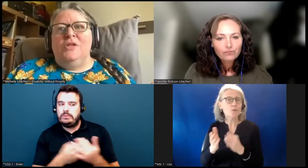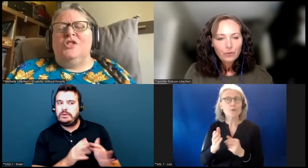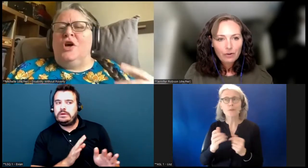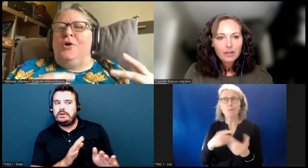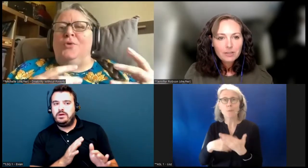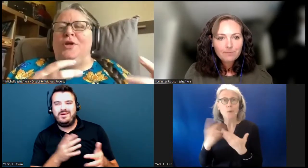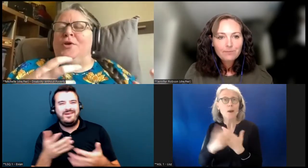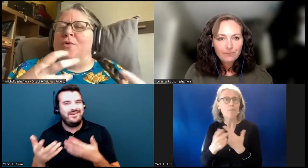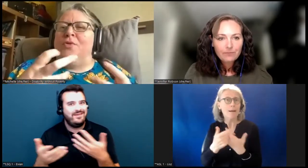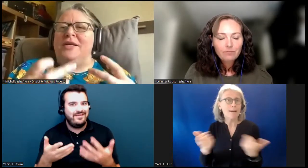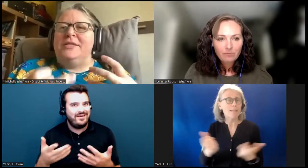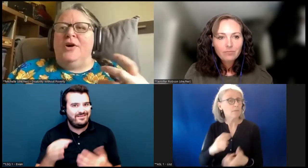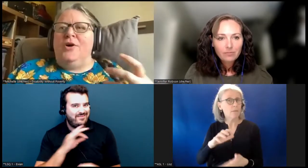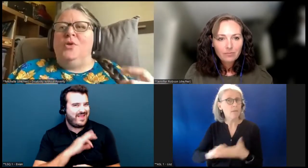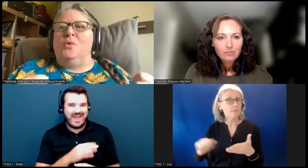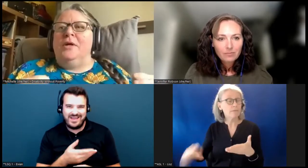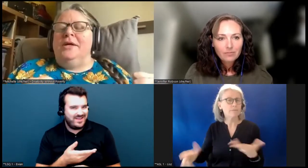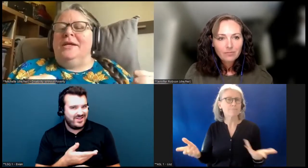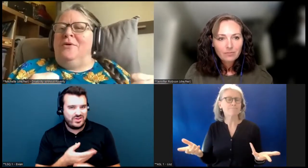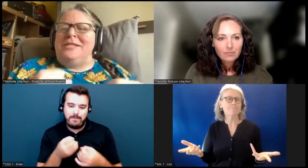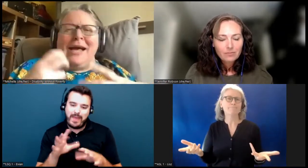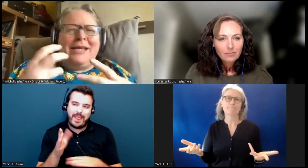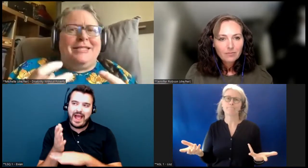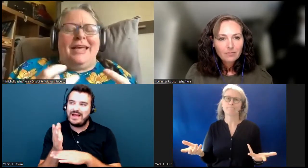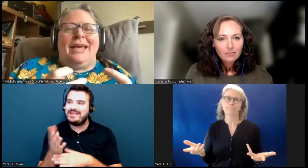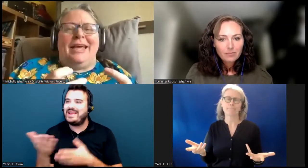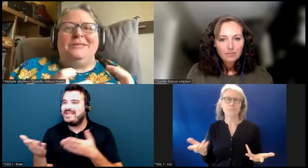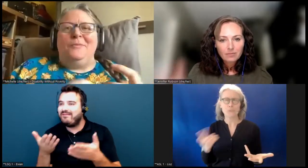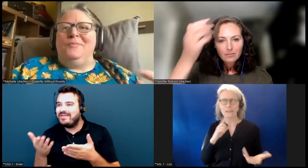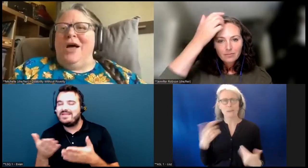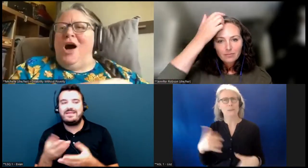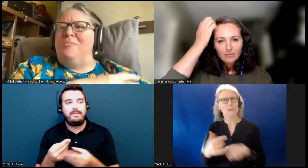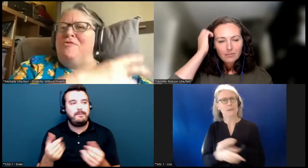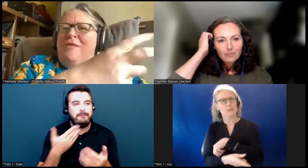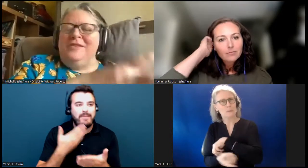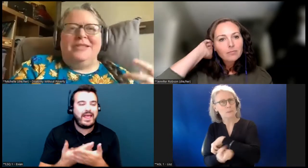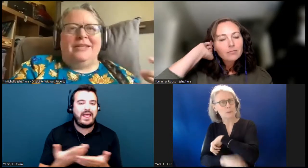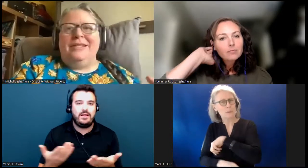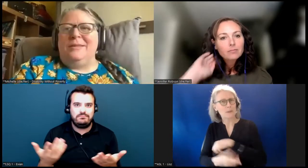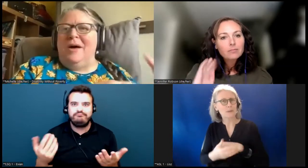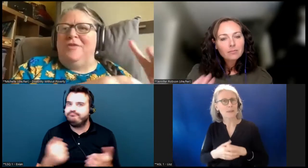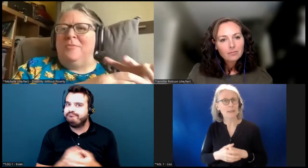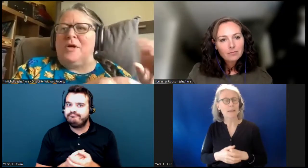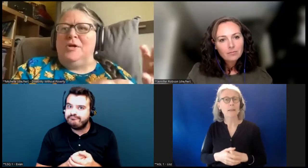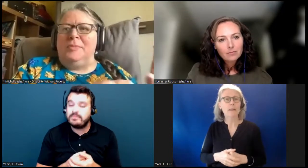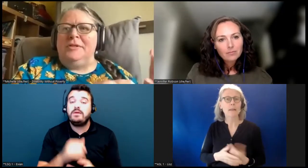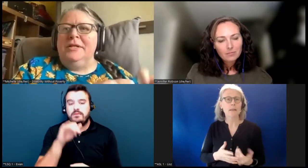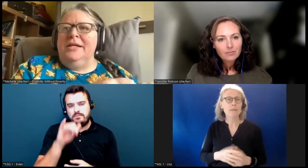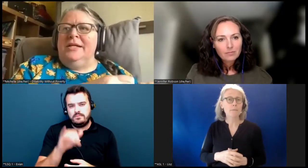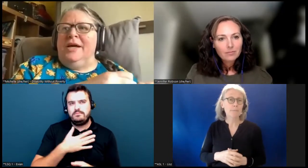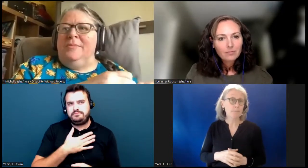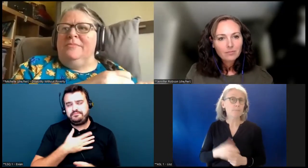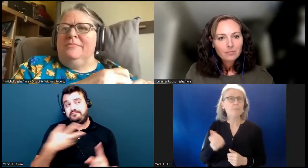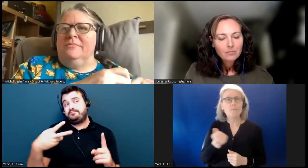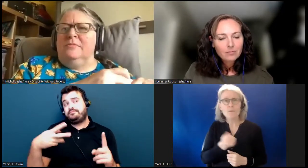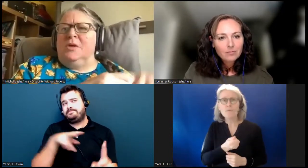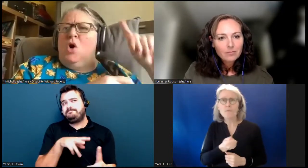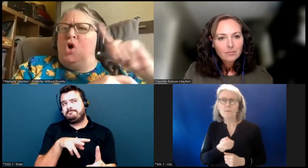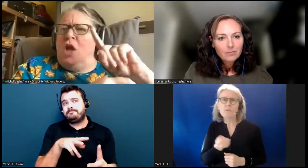SO YOU KNOW, THIS WHOLE -- NOW, AS I SEE IT, OUR PROVINCES, APART FROM A COUPLE -- ALL